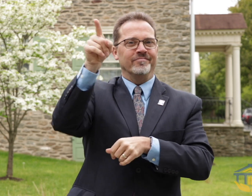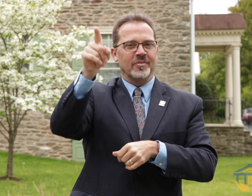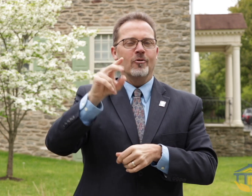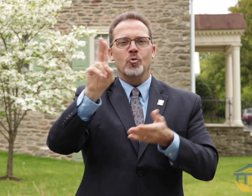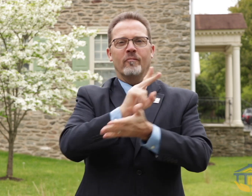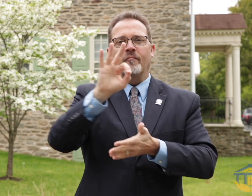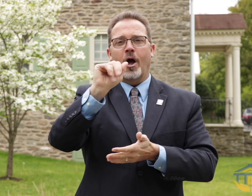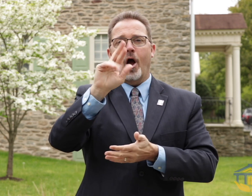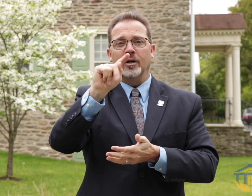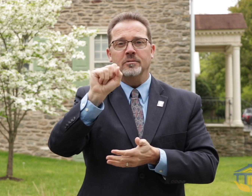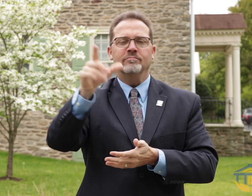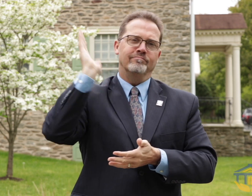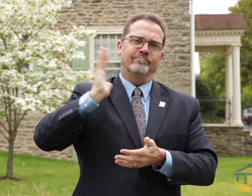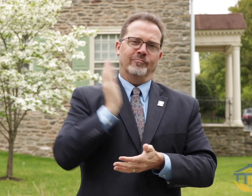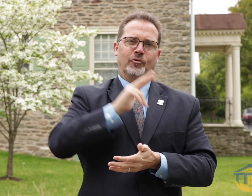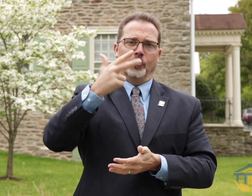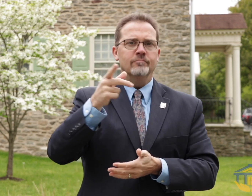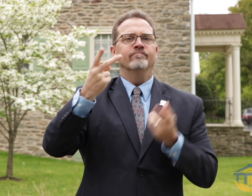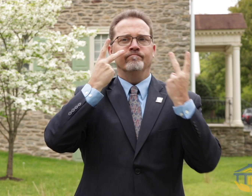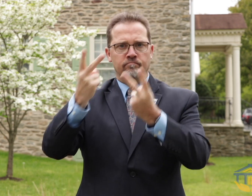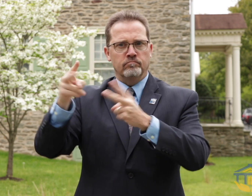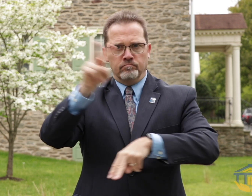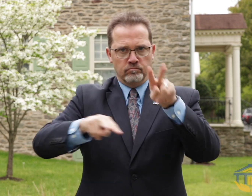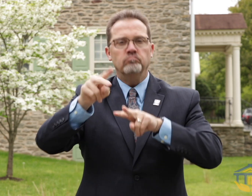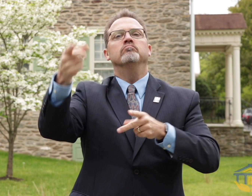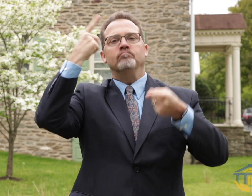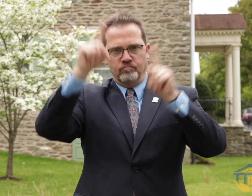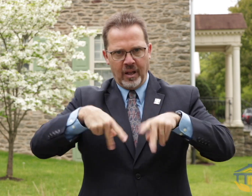third campus at the University of the Arts. We did a site visit there and they